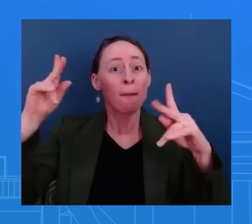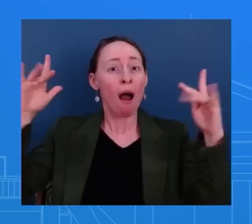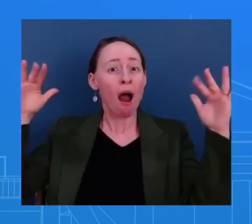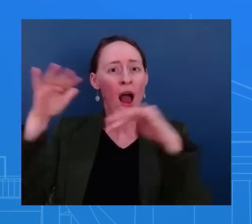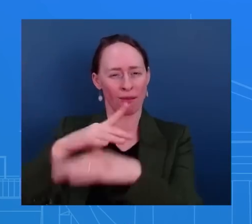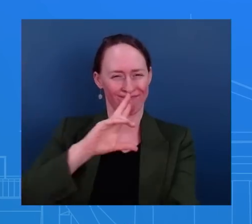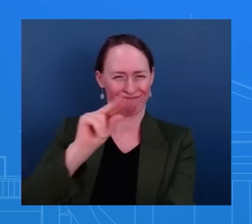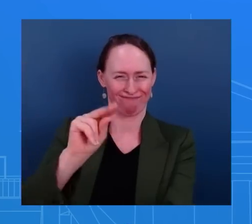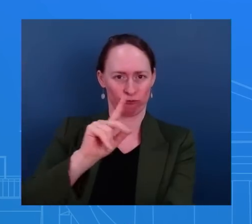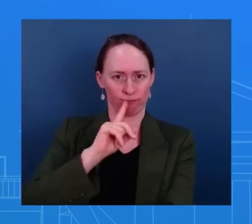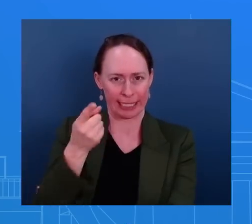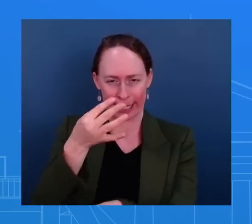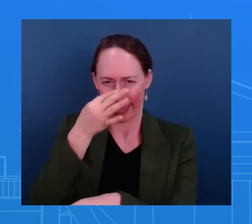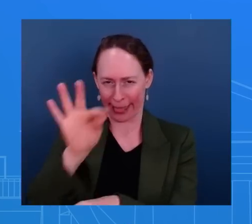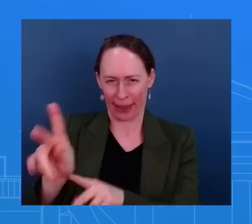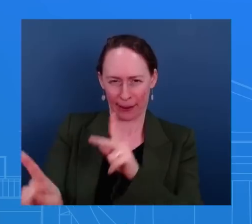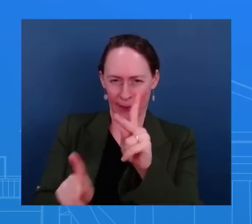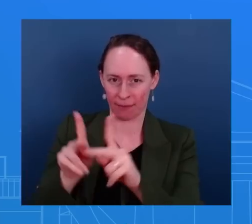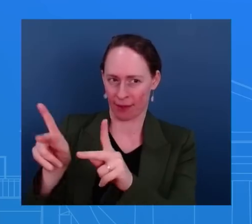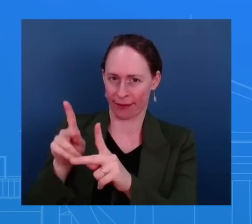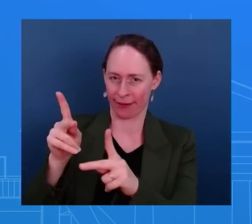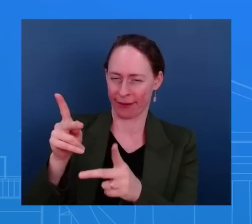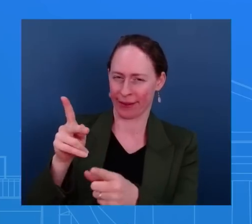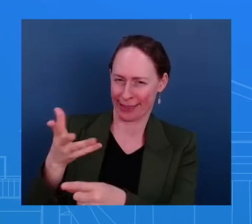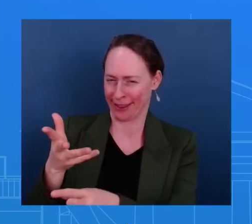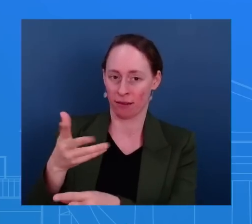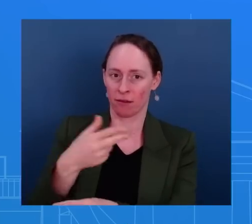in speaking about a campaign comment.